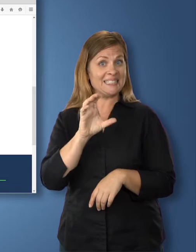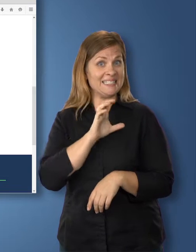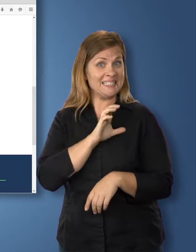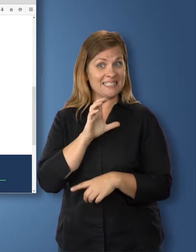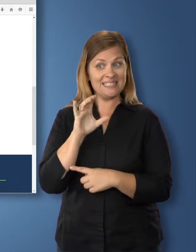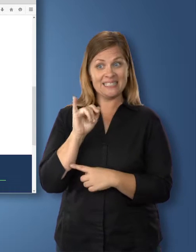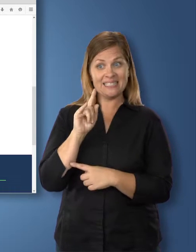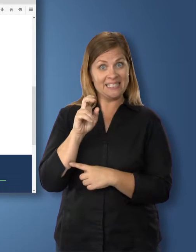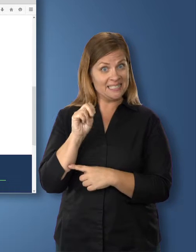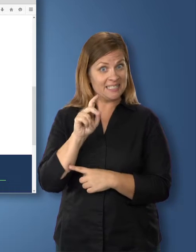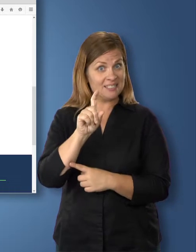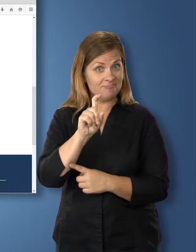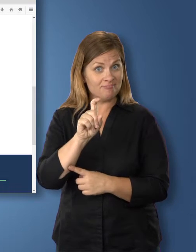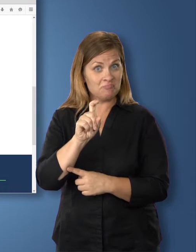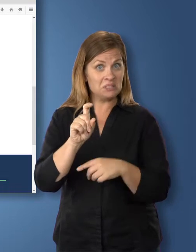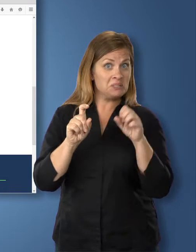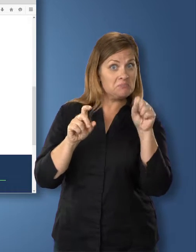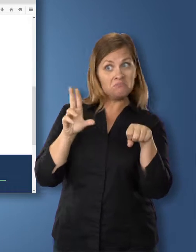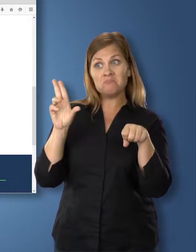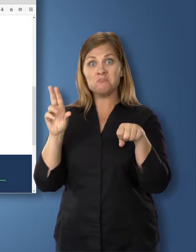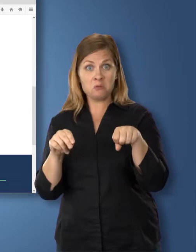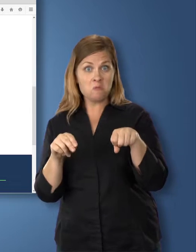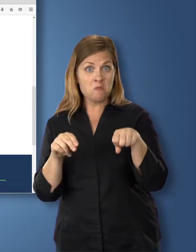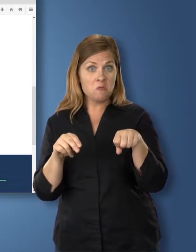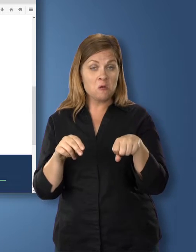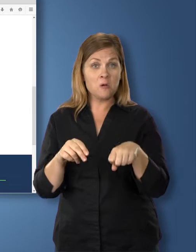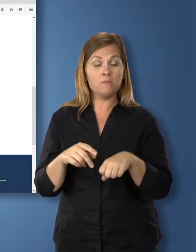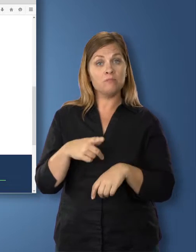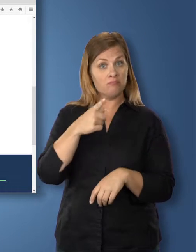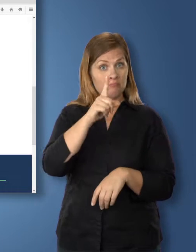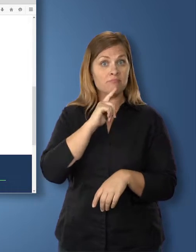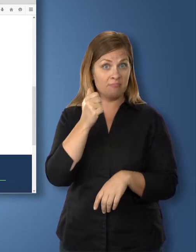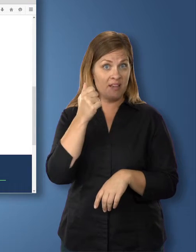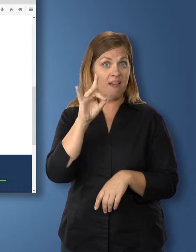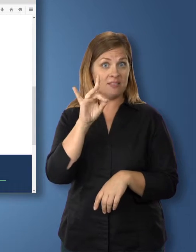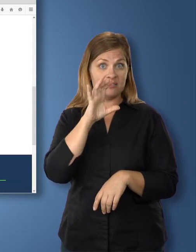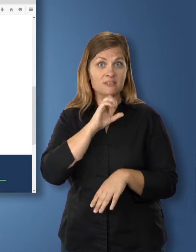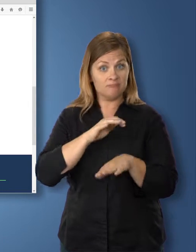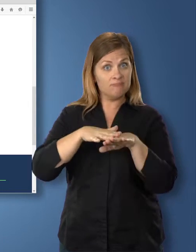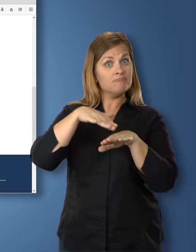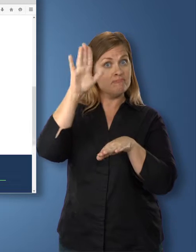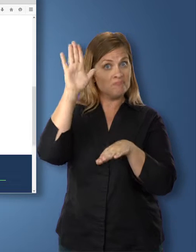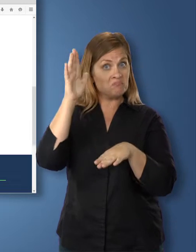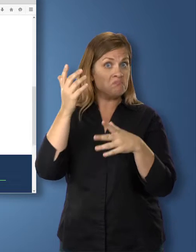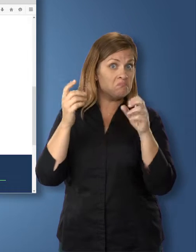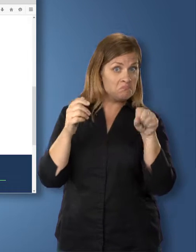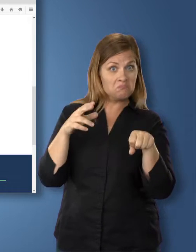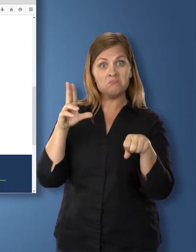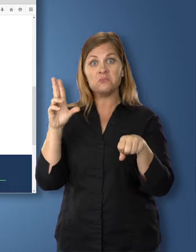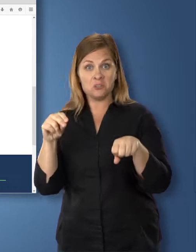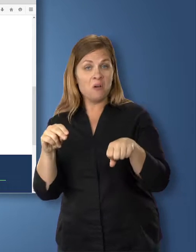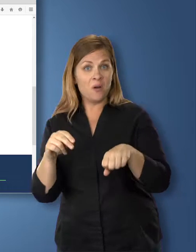Then it asks if you will be at least 18 on or before the next election.